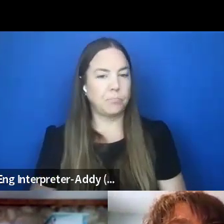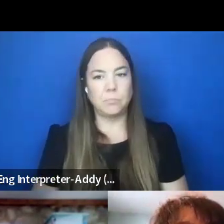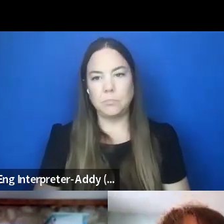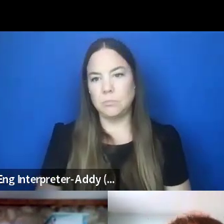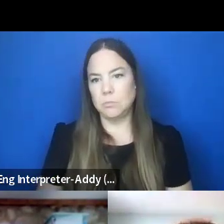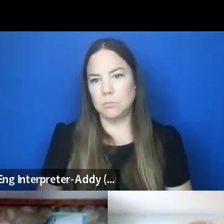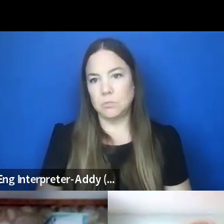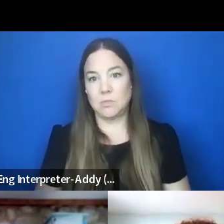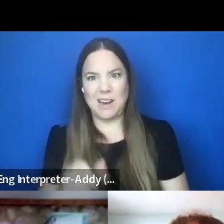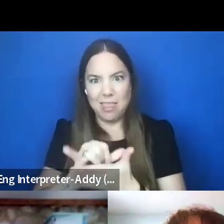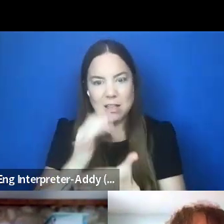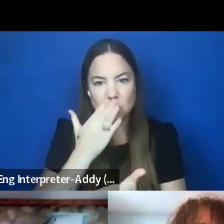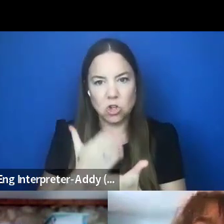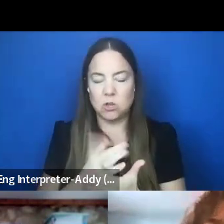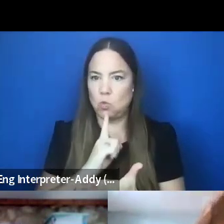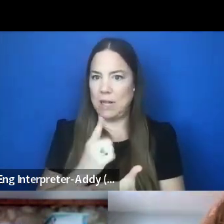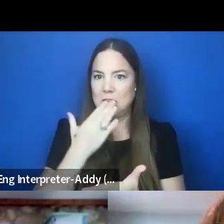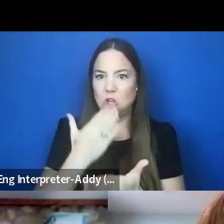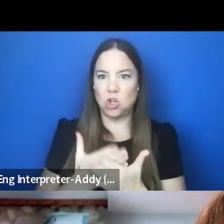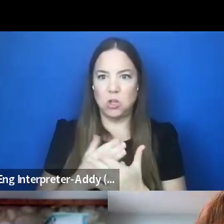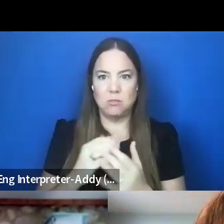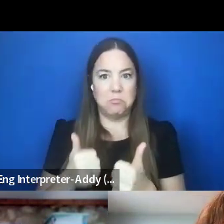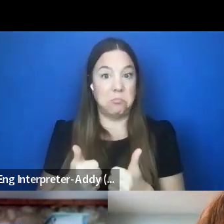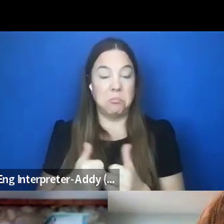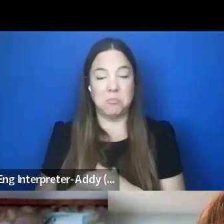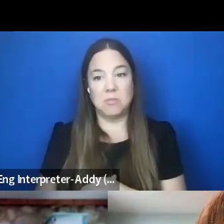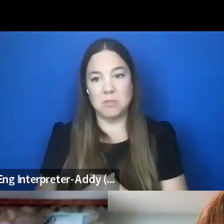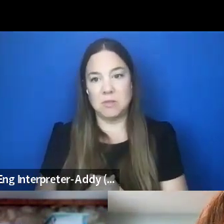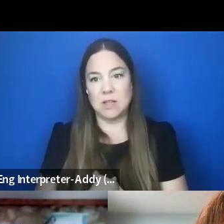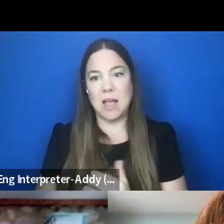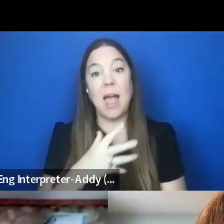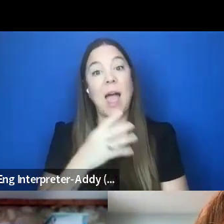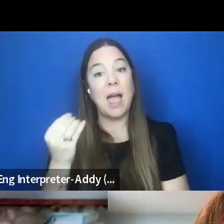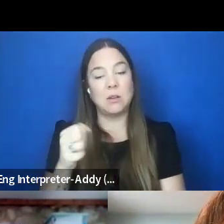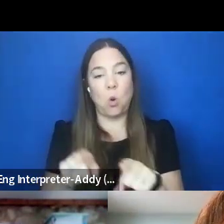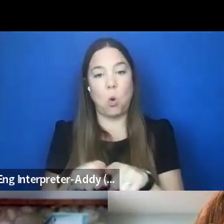Don Dew: That's good. It's really good cause. Adeleigh Belyeu: And also this month.